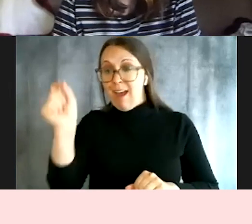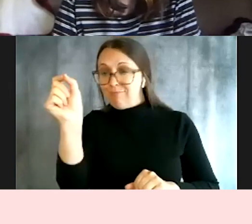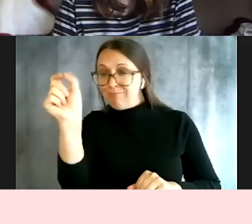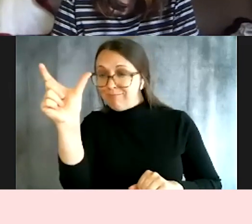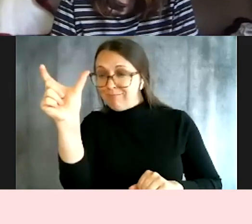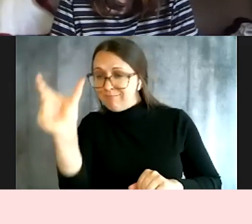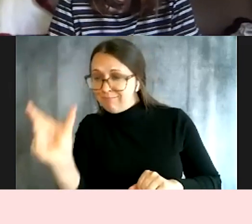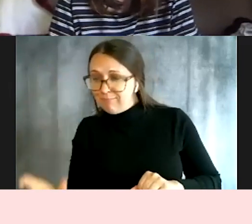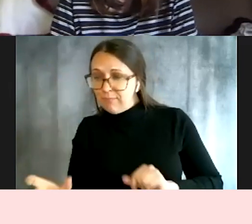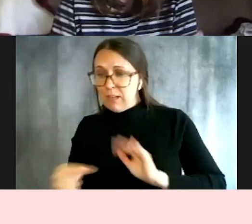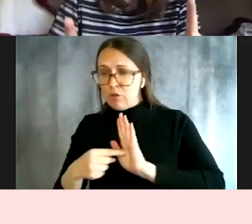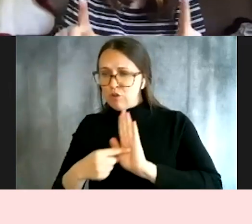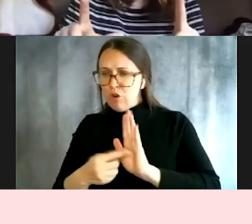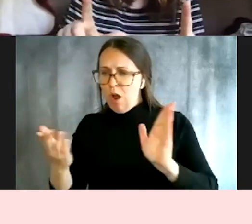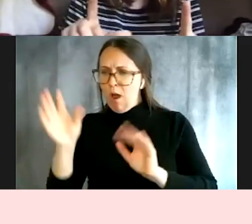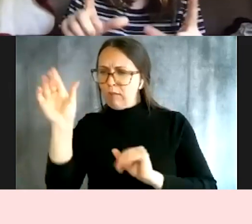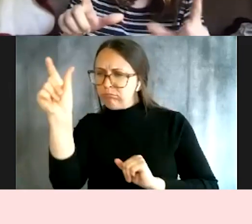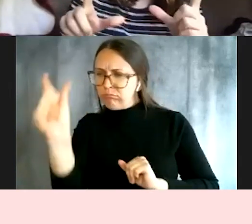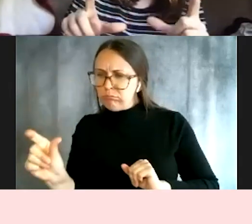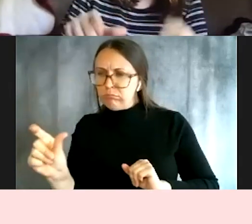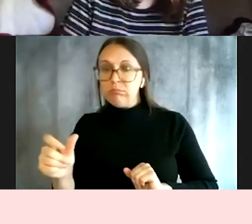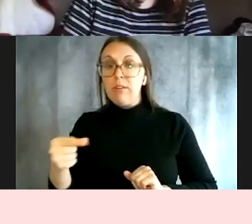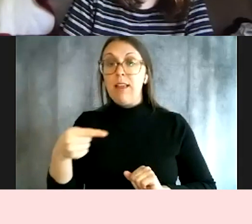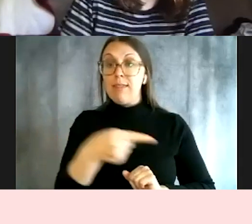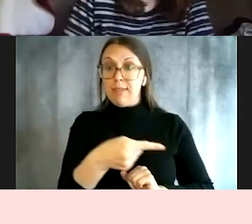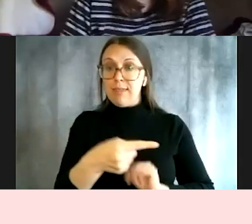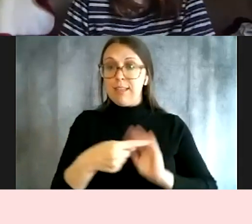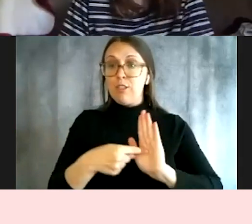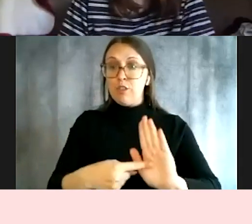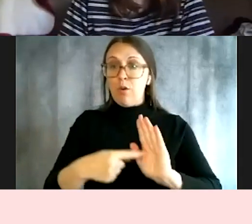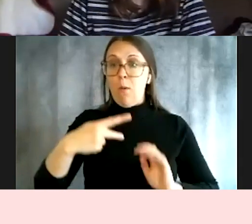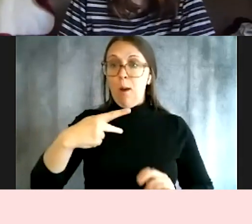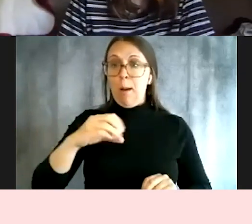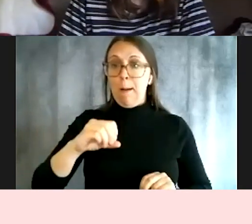so you can see the like pop-up window that would appear. I think paper prototypes are really fun,